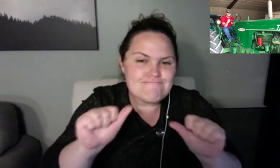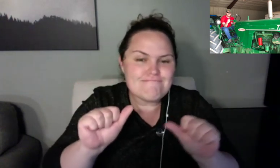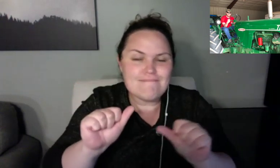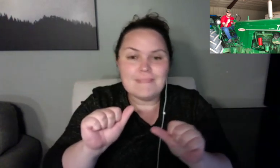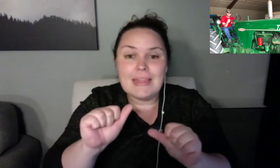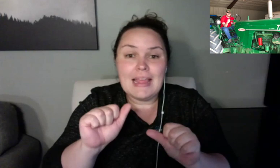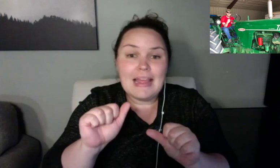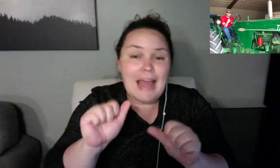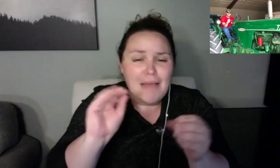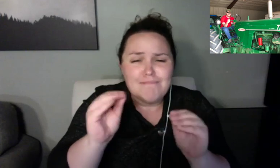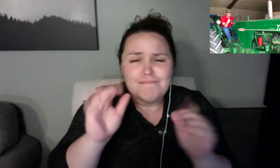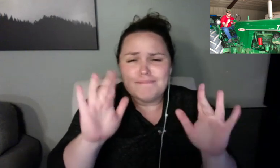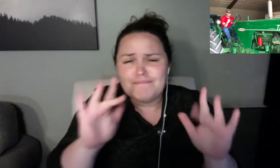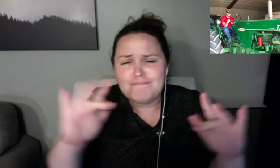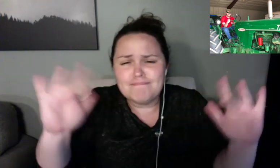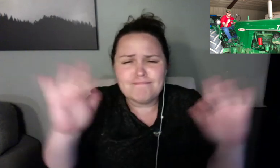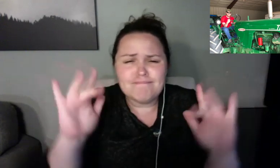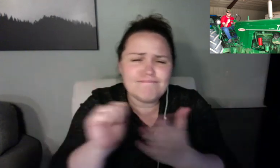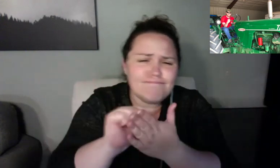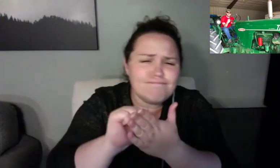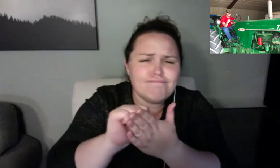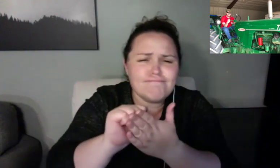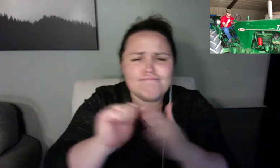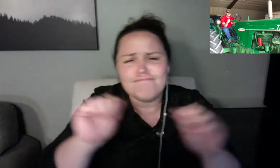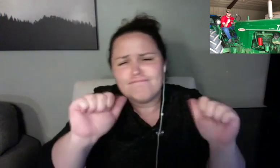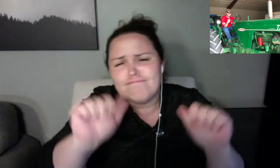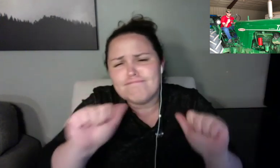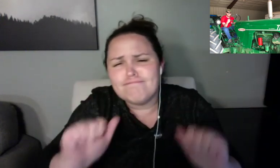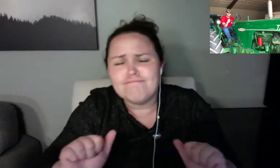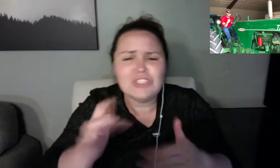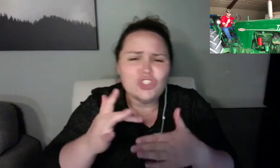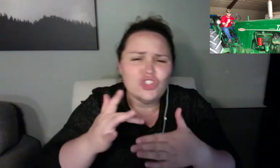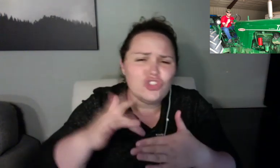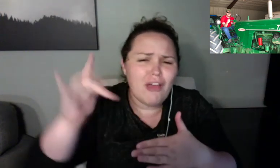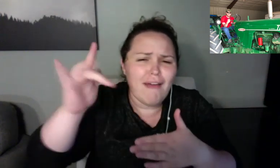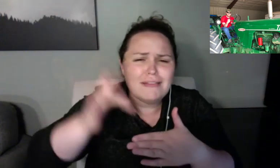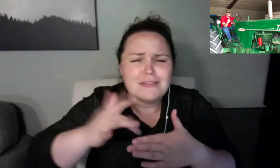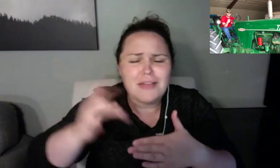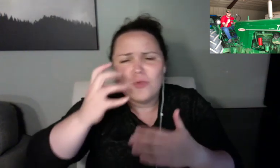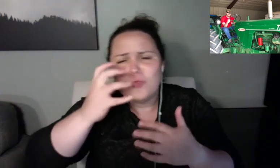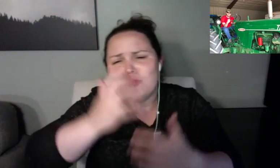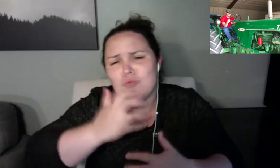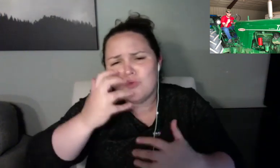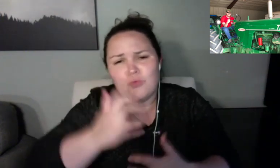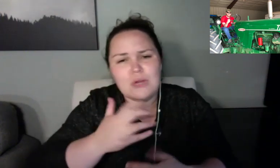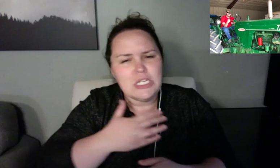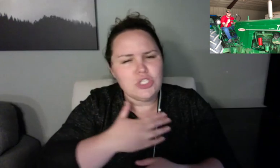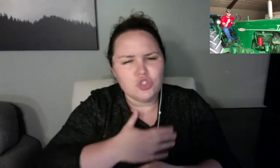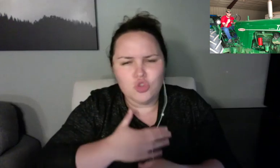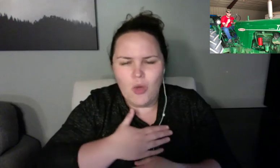I polish it up and make it really nice and shiny. And, oh, it's my pride and joy.